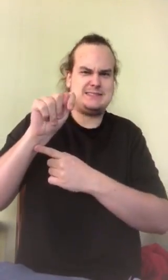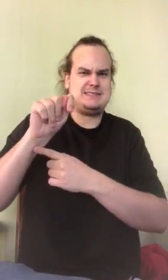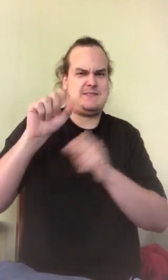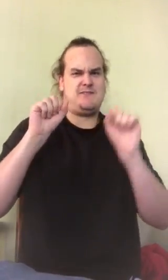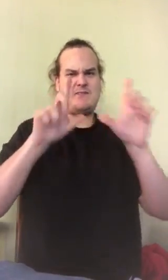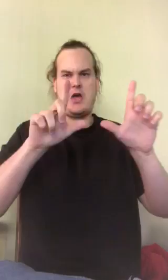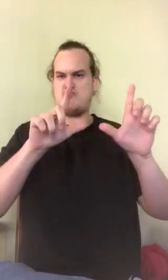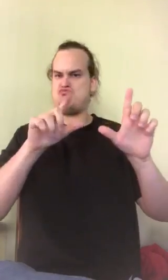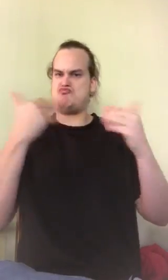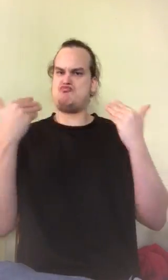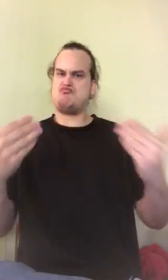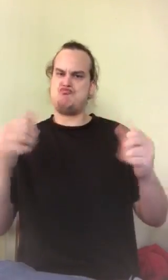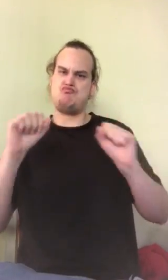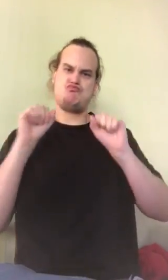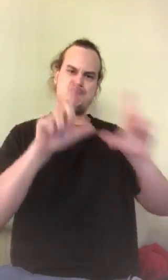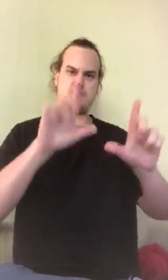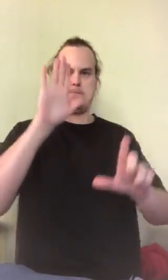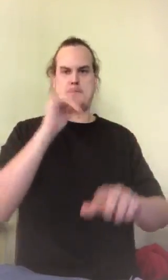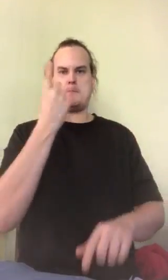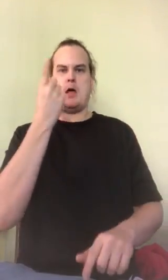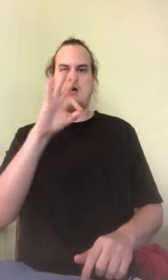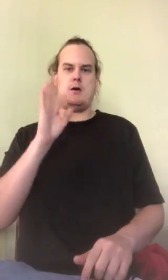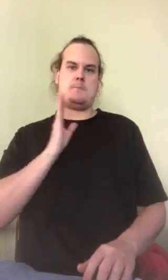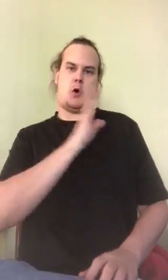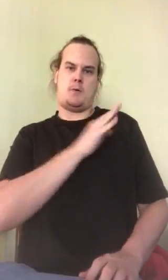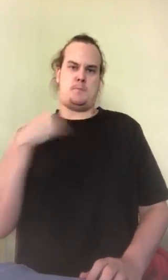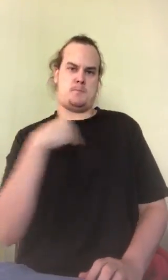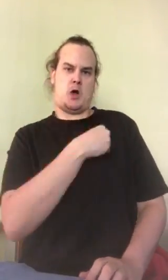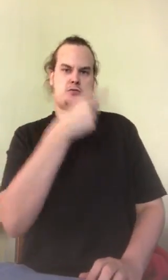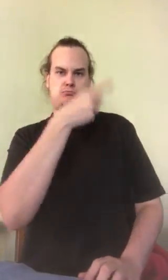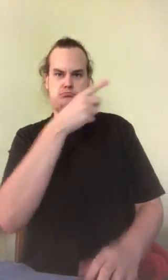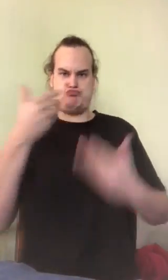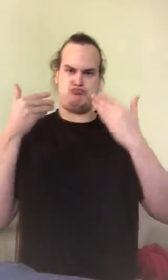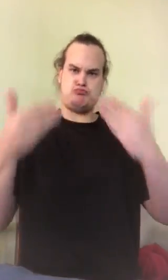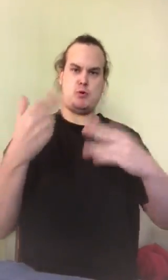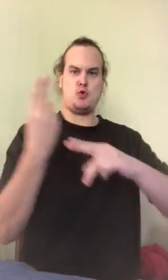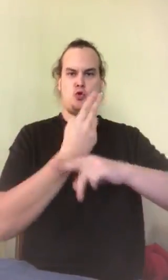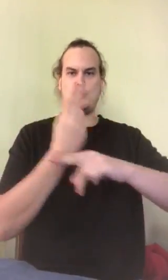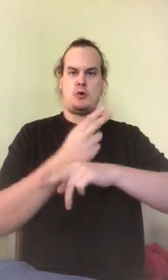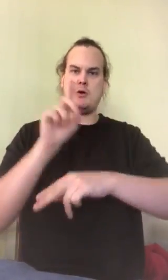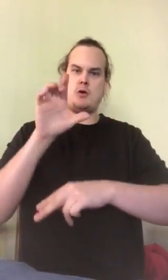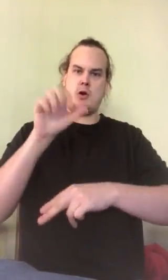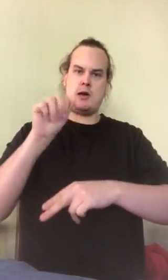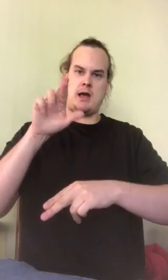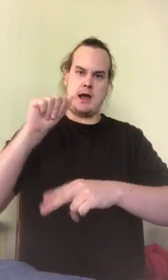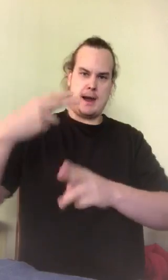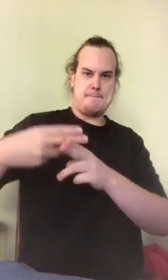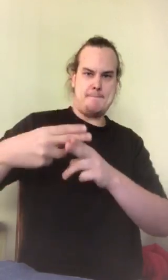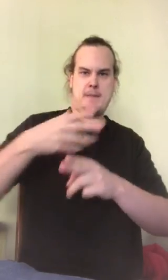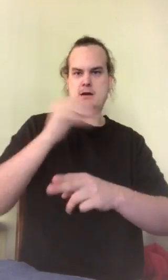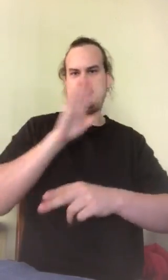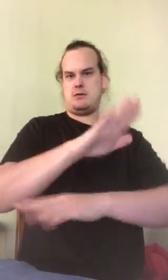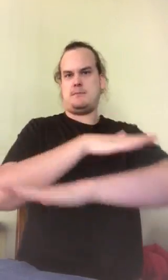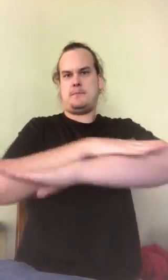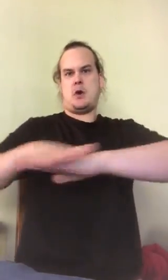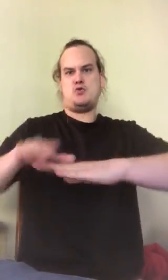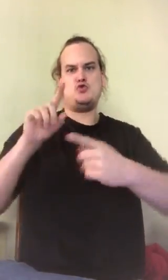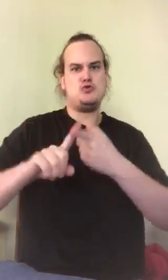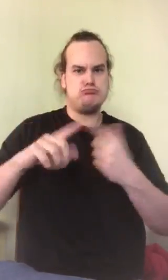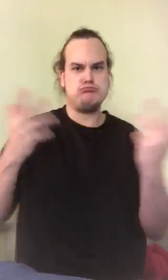that been upload by one of old boardmember They used DCARA name To make this Vlog